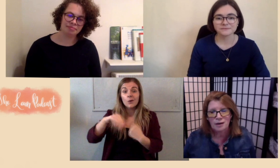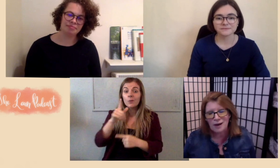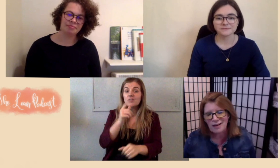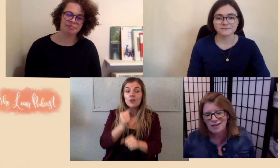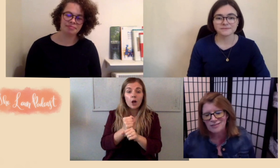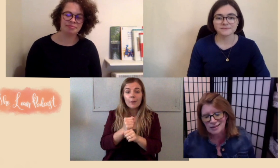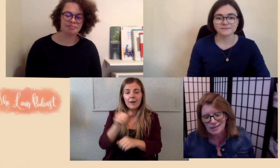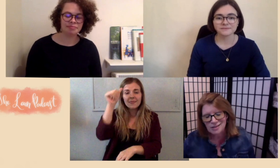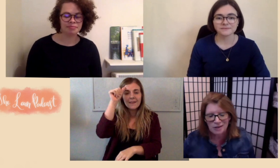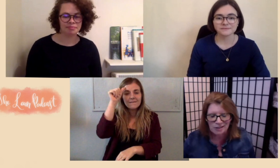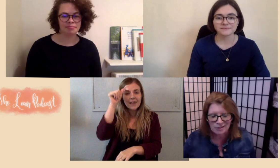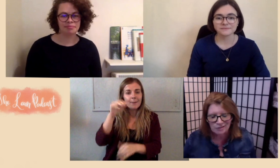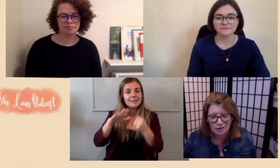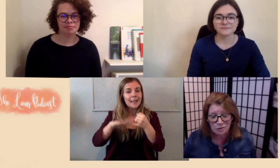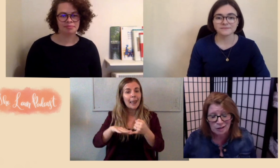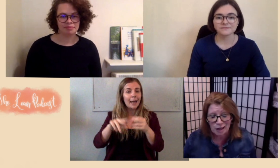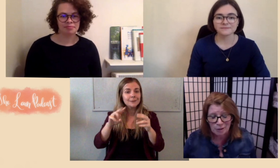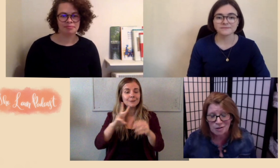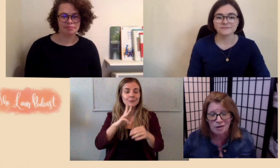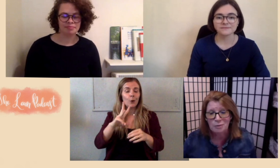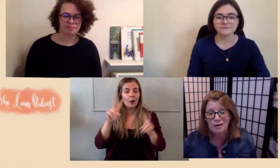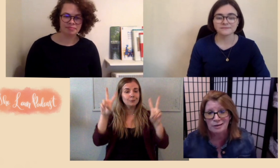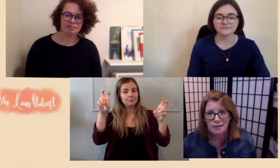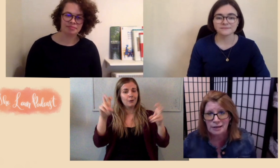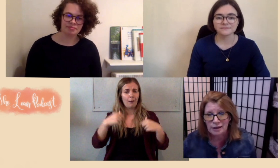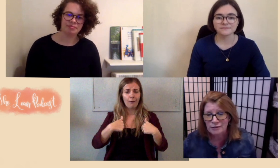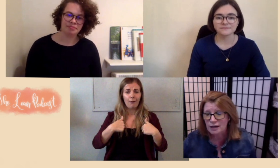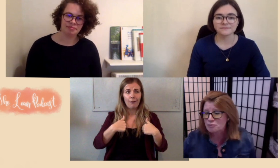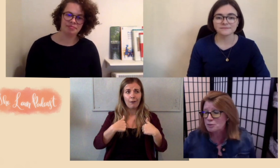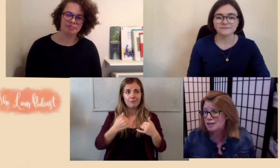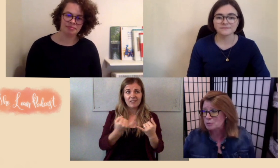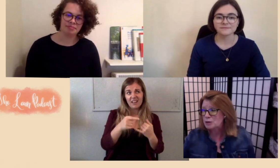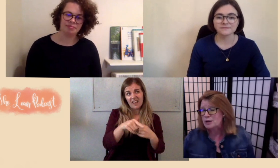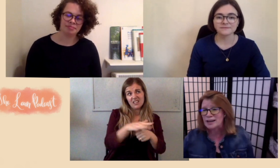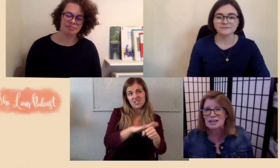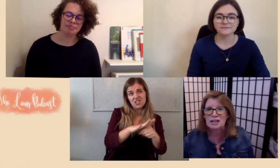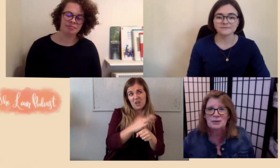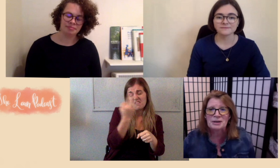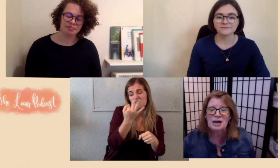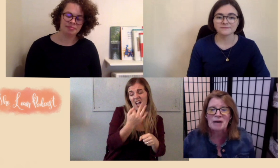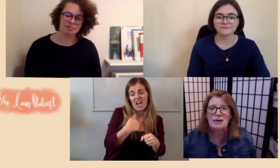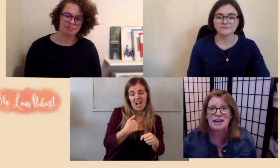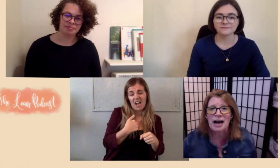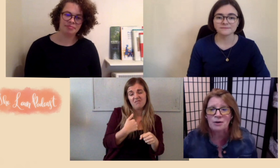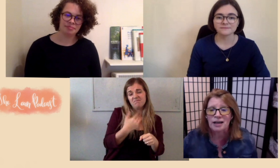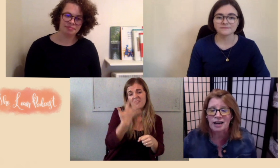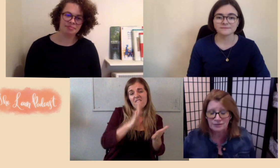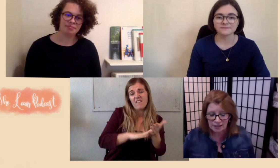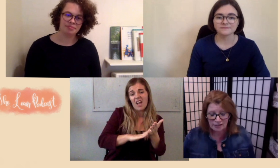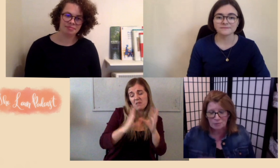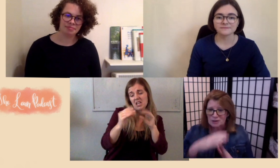saying, "well, I've got the situation that, there's really not much to talk about. It'll take like five minutes, but okay." And about an hour and a half later, I'm going,